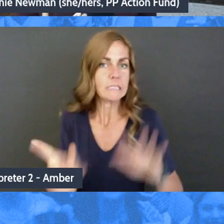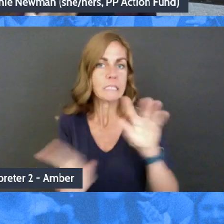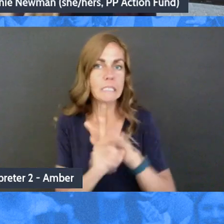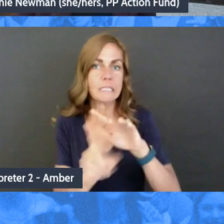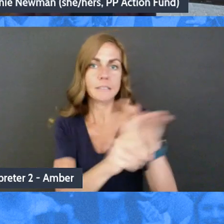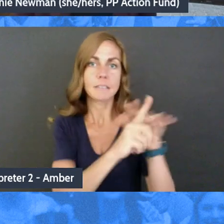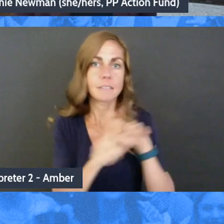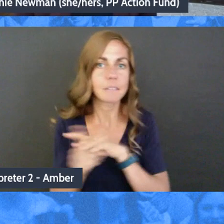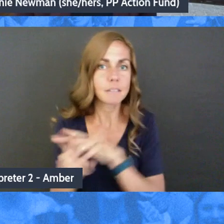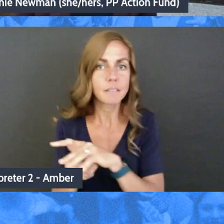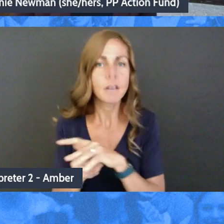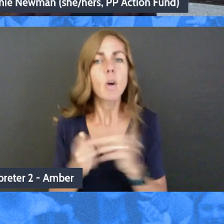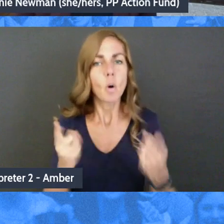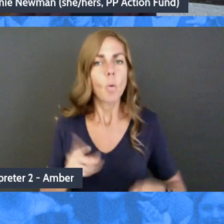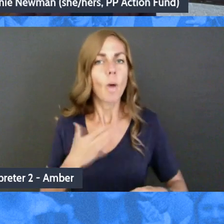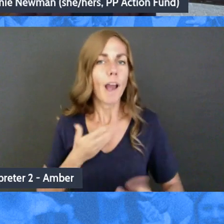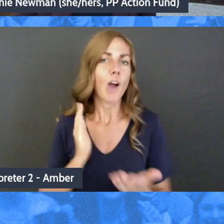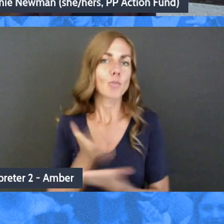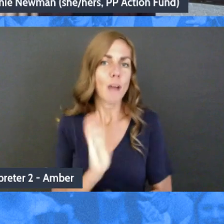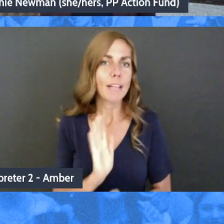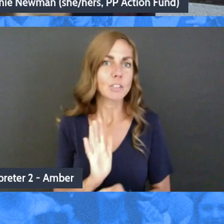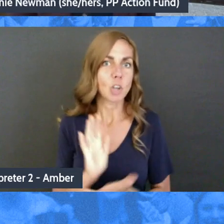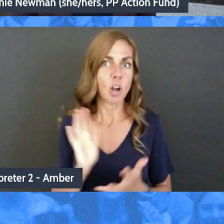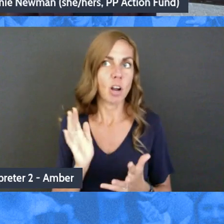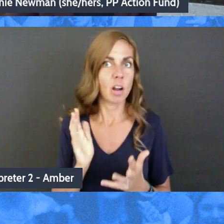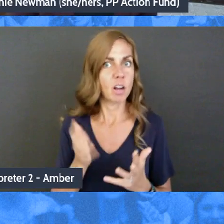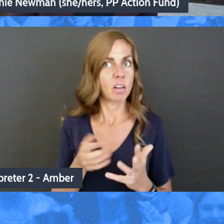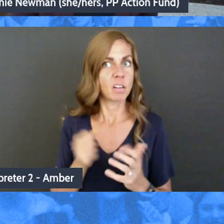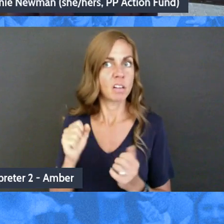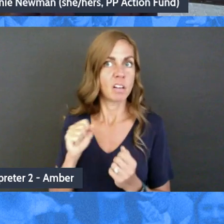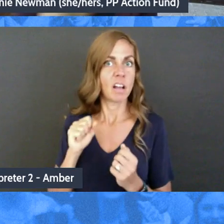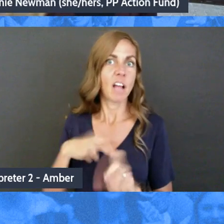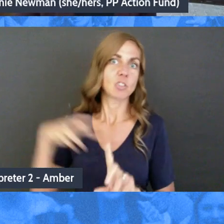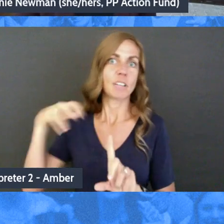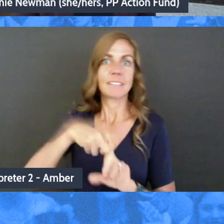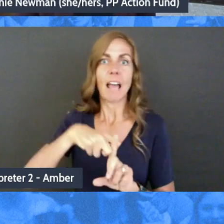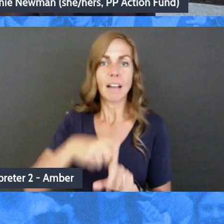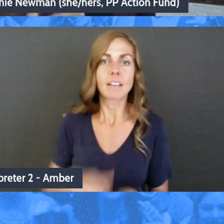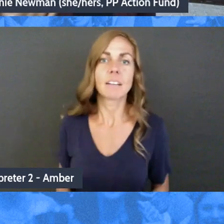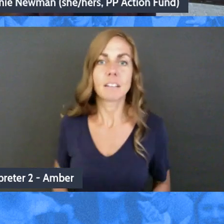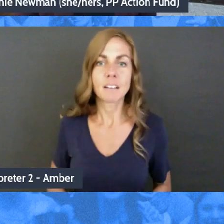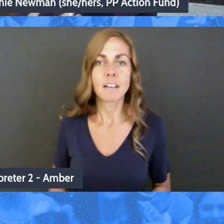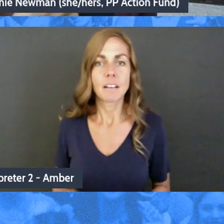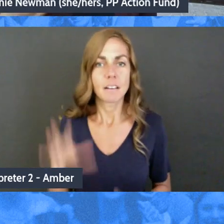when our rights are under attack. And so everything that Isra said applies to black,